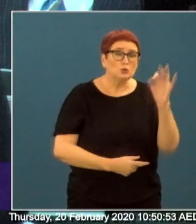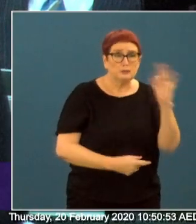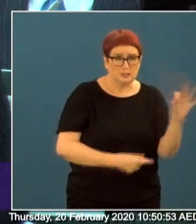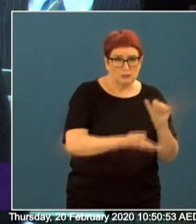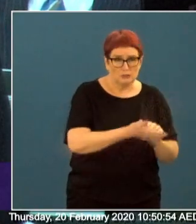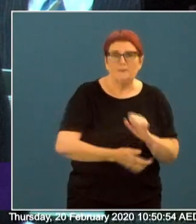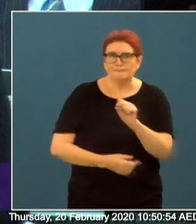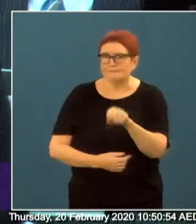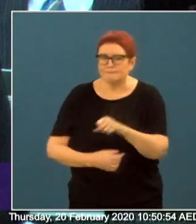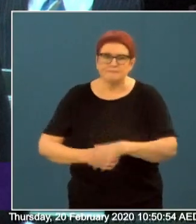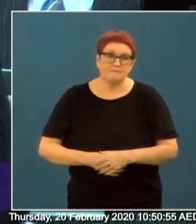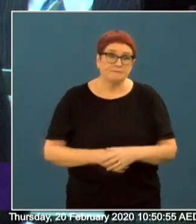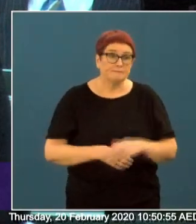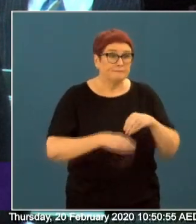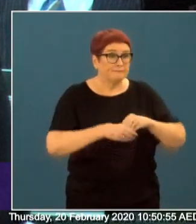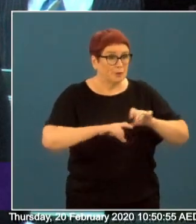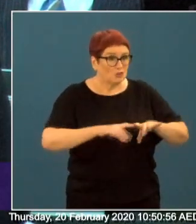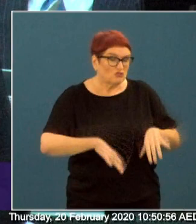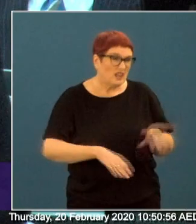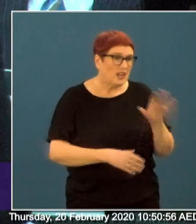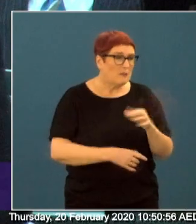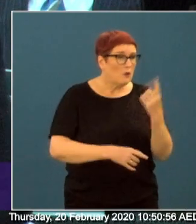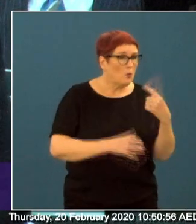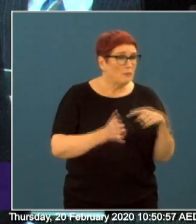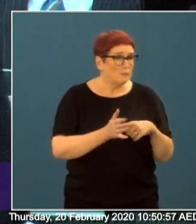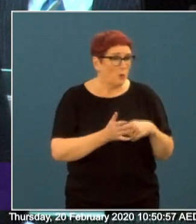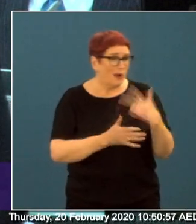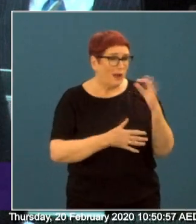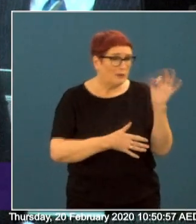approximately 1.8 per cent of the population has intellectual disability.